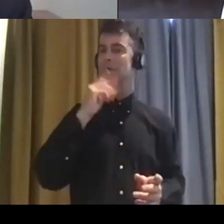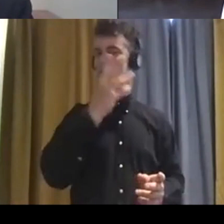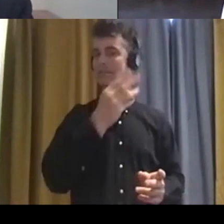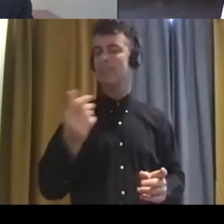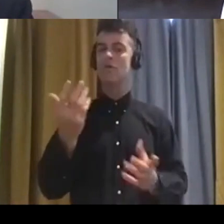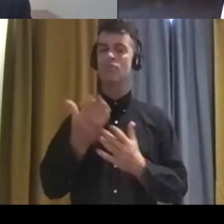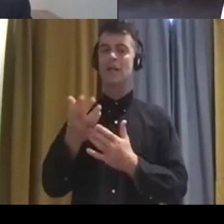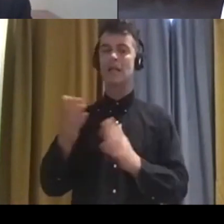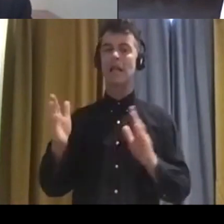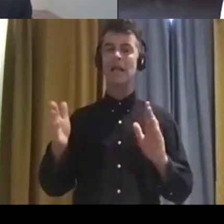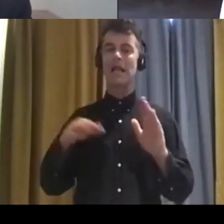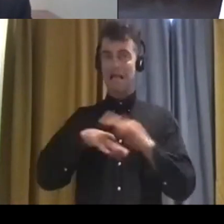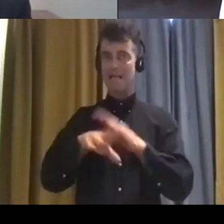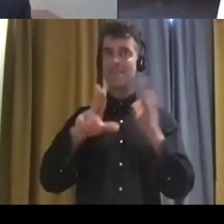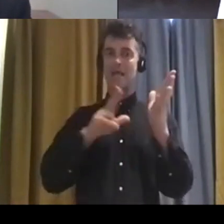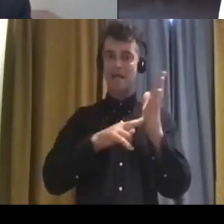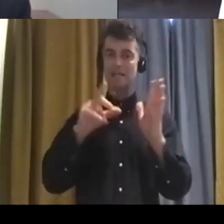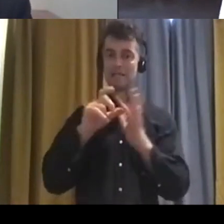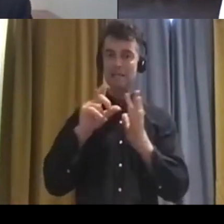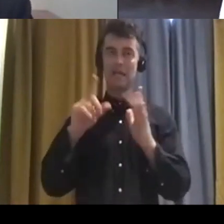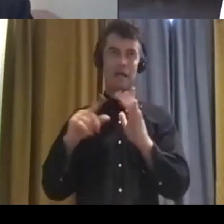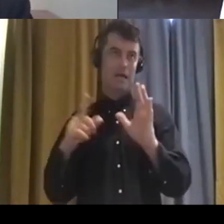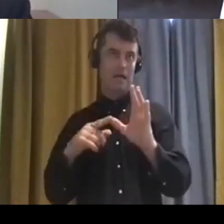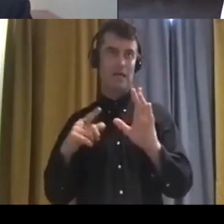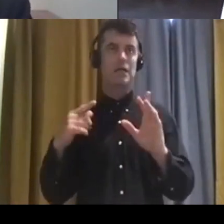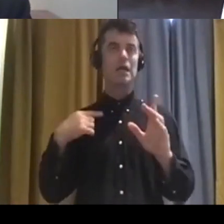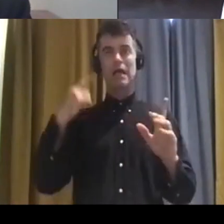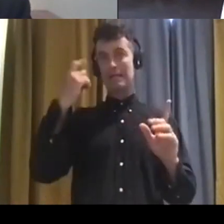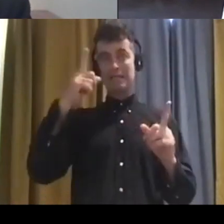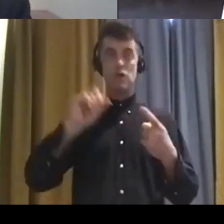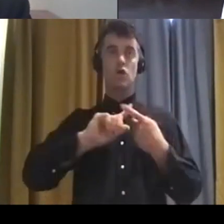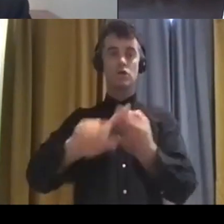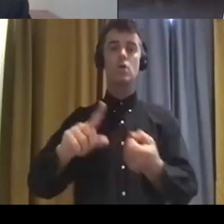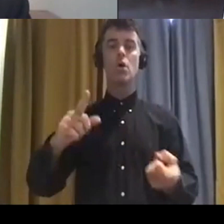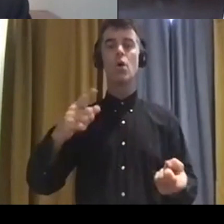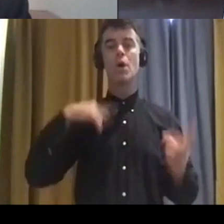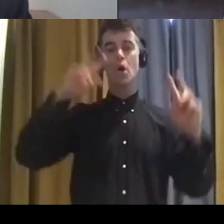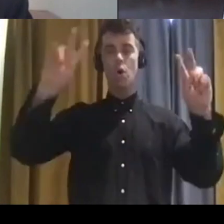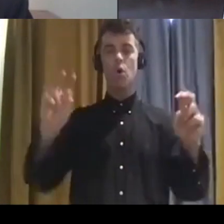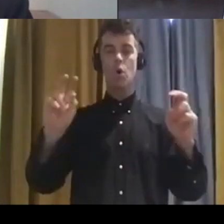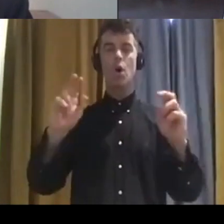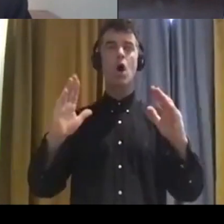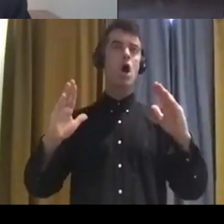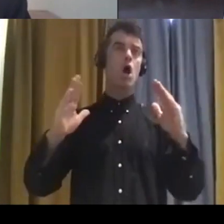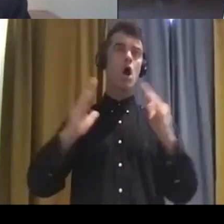the agency but and I understand that's continued is what we were calling the home and living